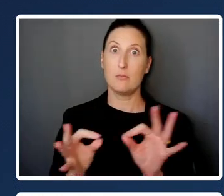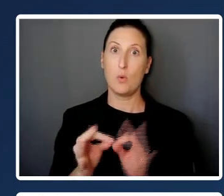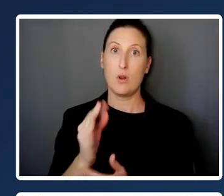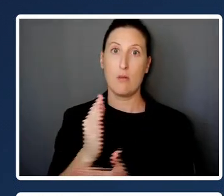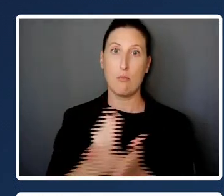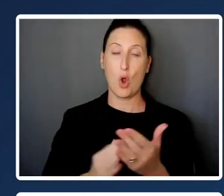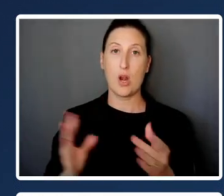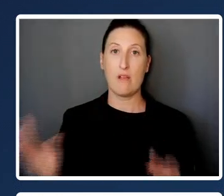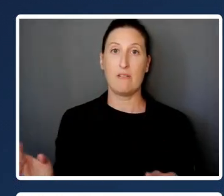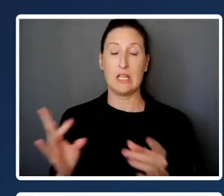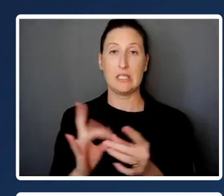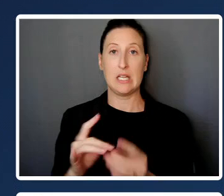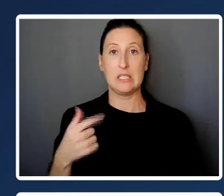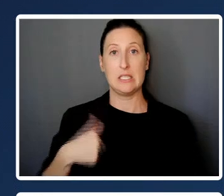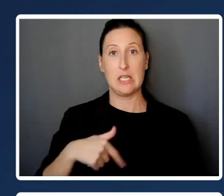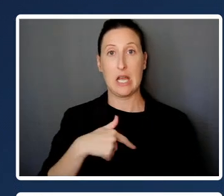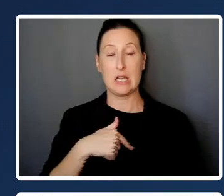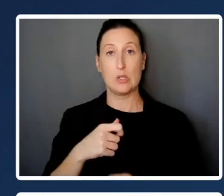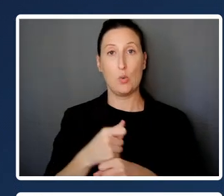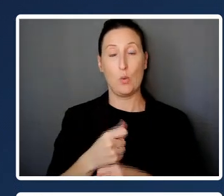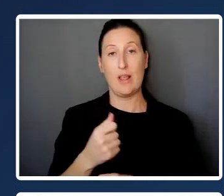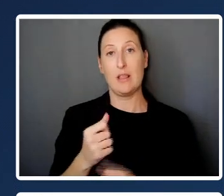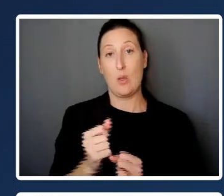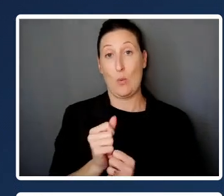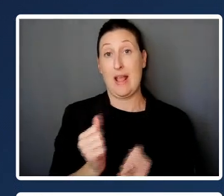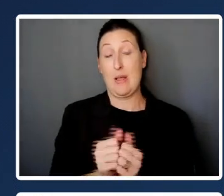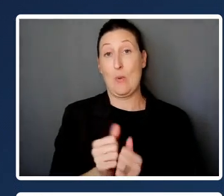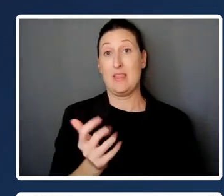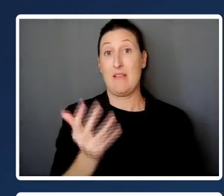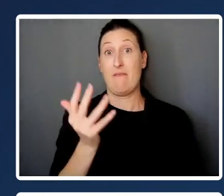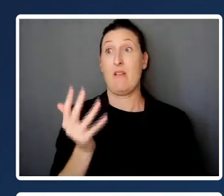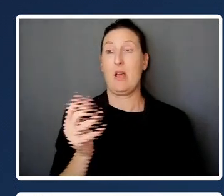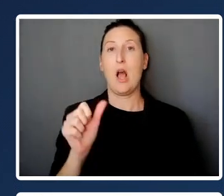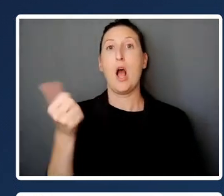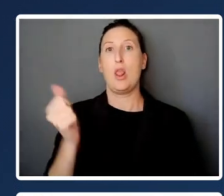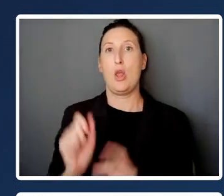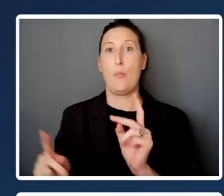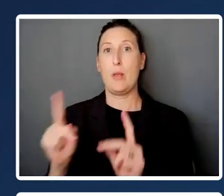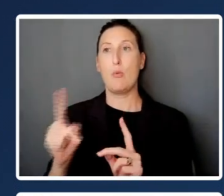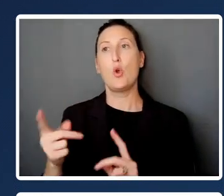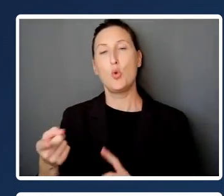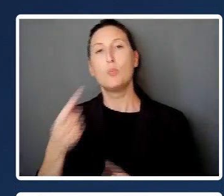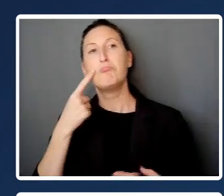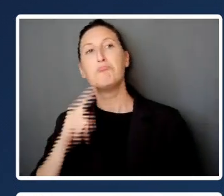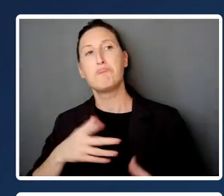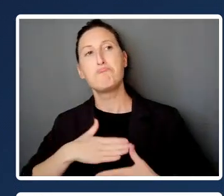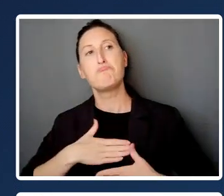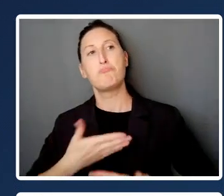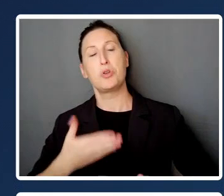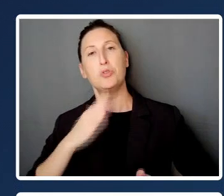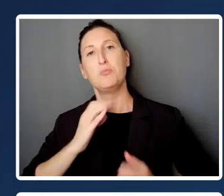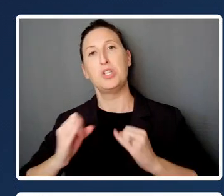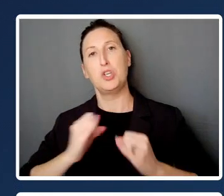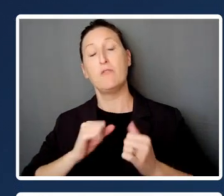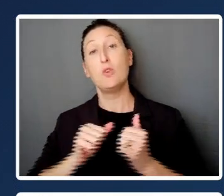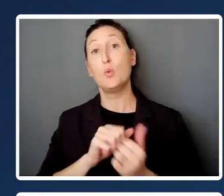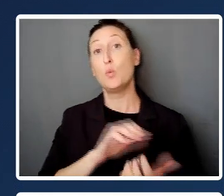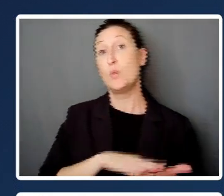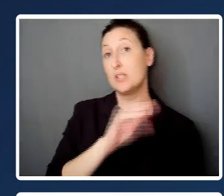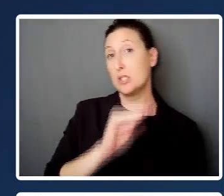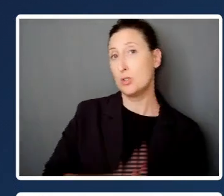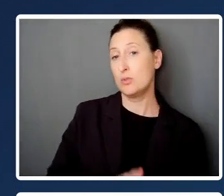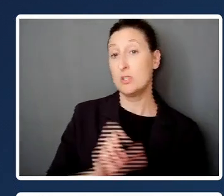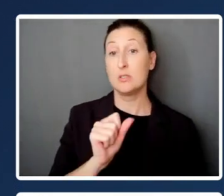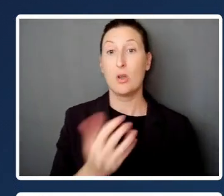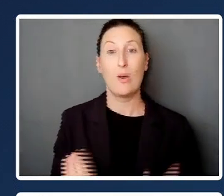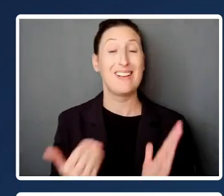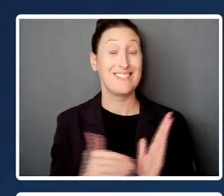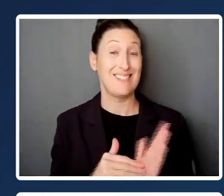who agreed to be interviewed by our students. So, again, could not have had those 12 community